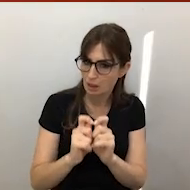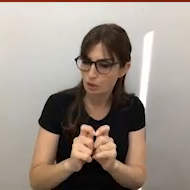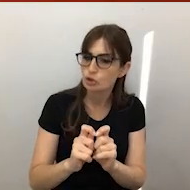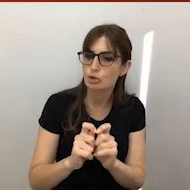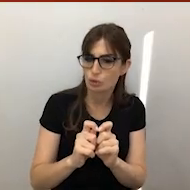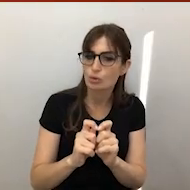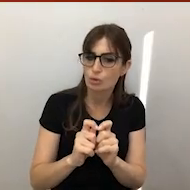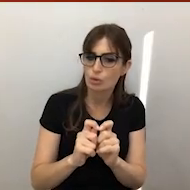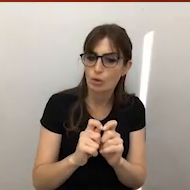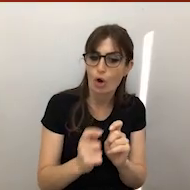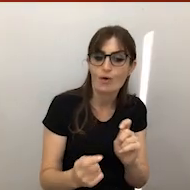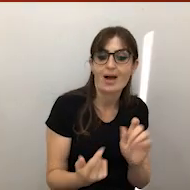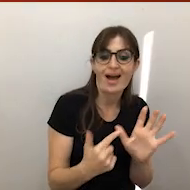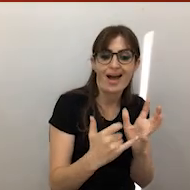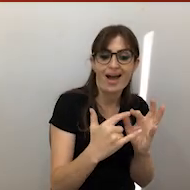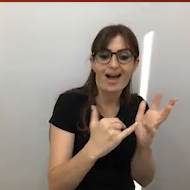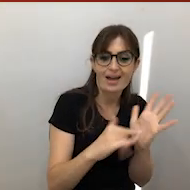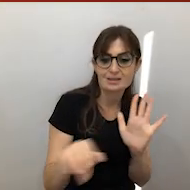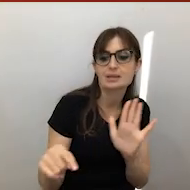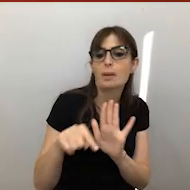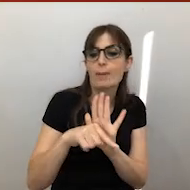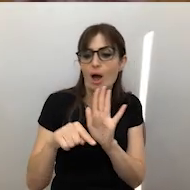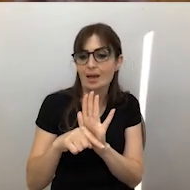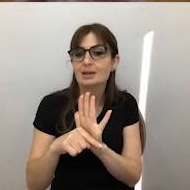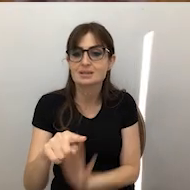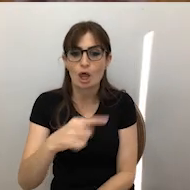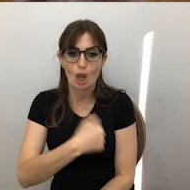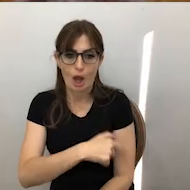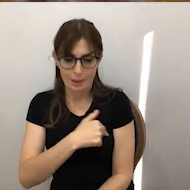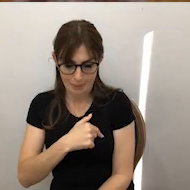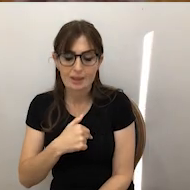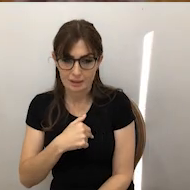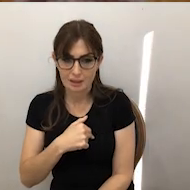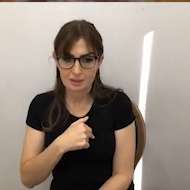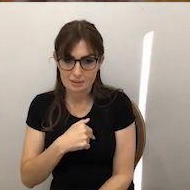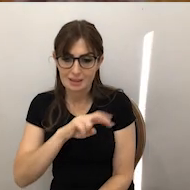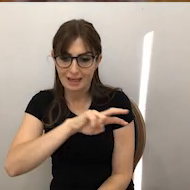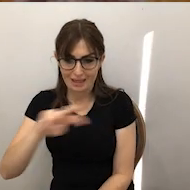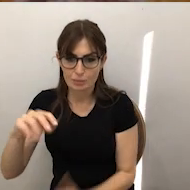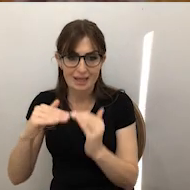of liabilities, gives the net assets of the organisation. Creative Arts Limited total assets are